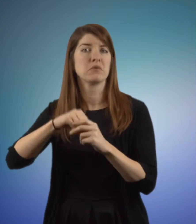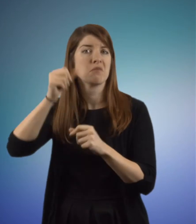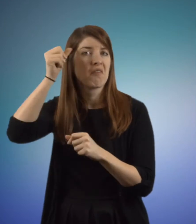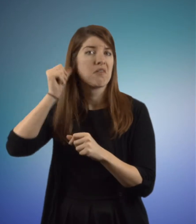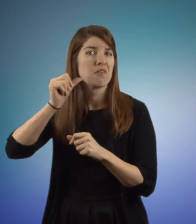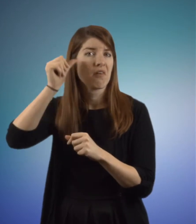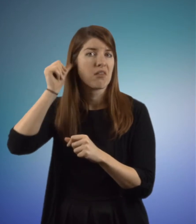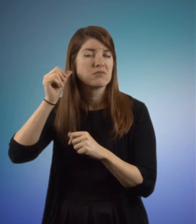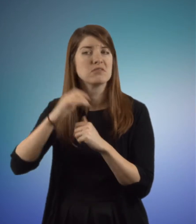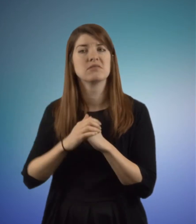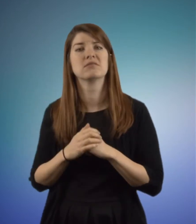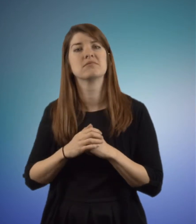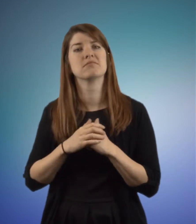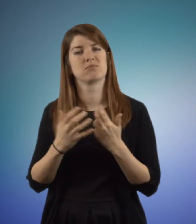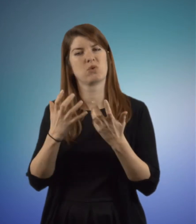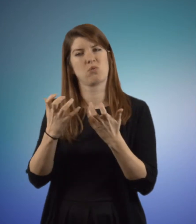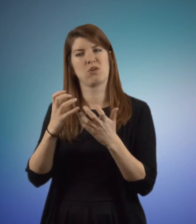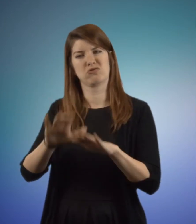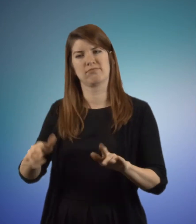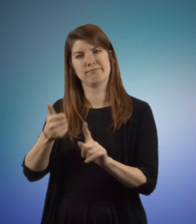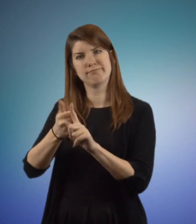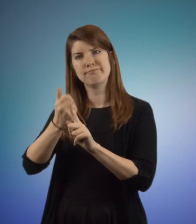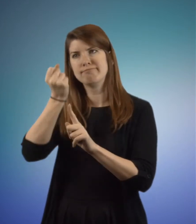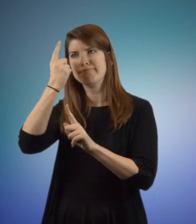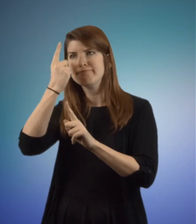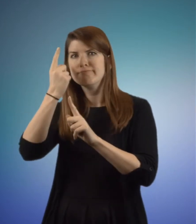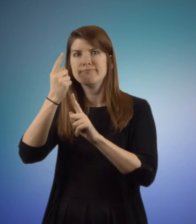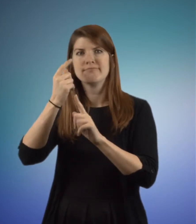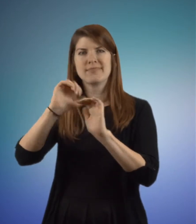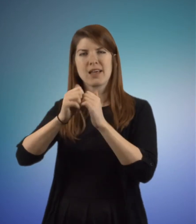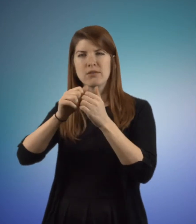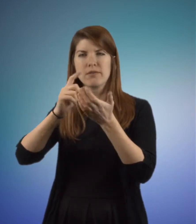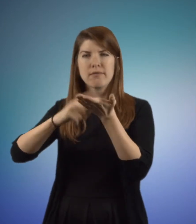We want children to know how to talk about their audiogram, what their hearing loss means.